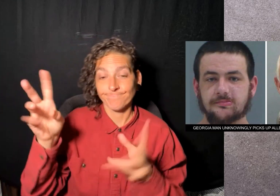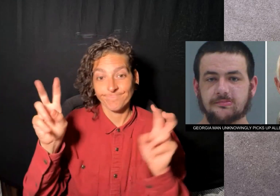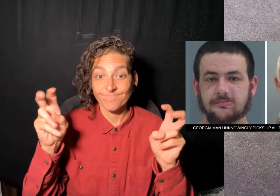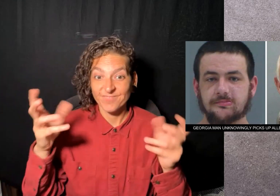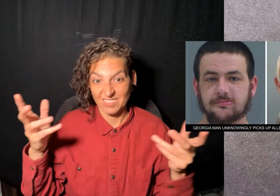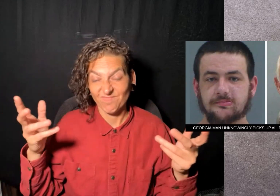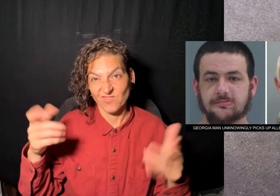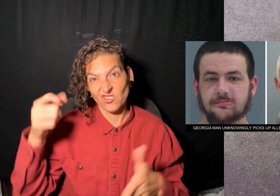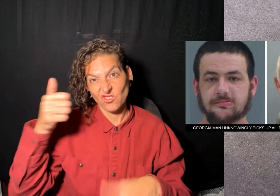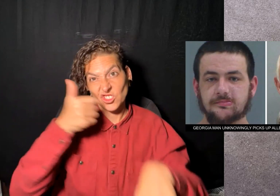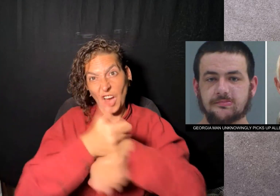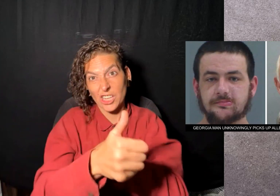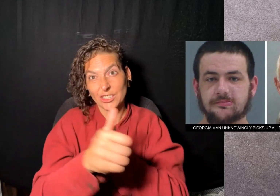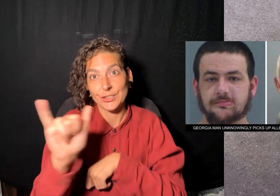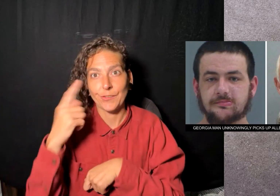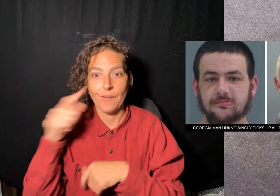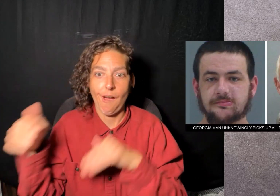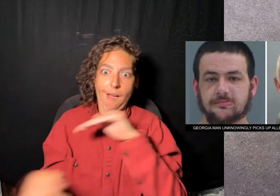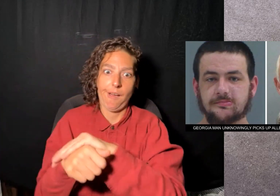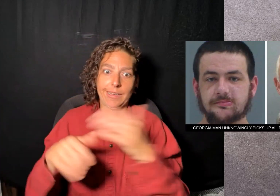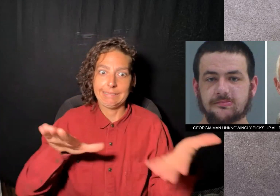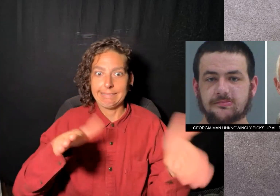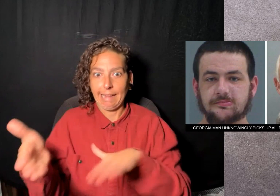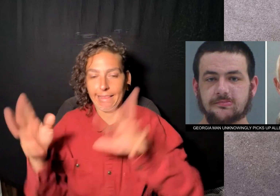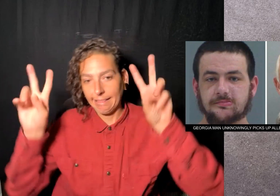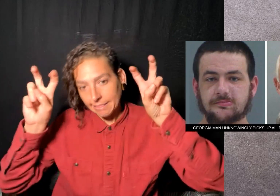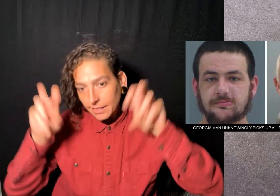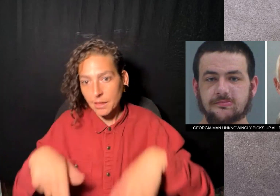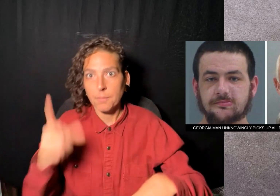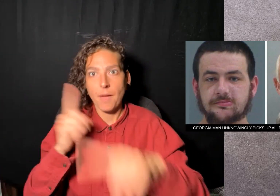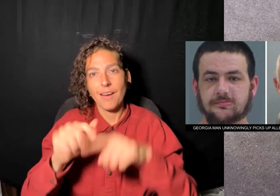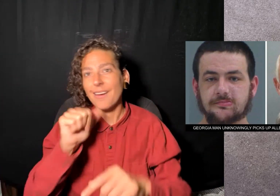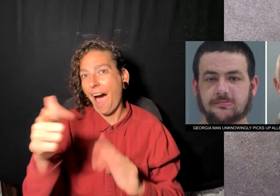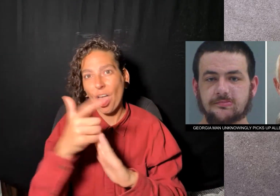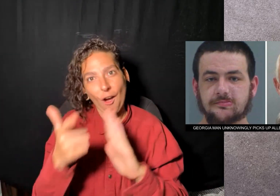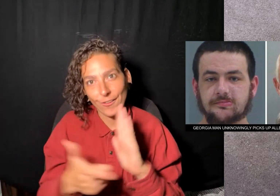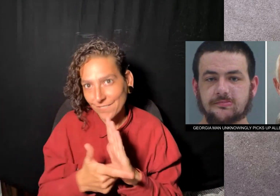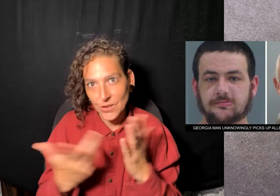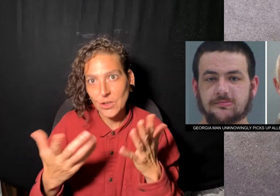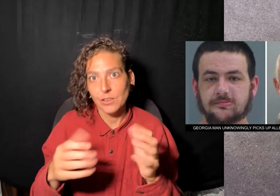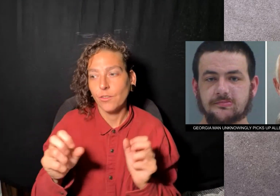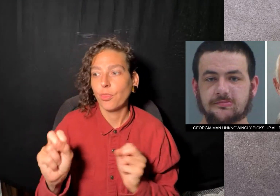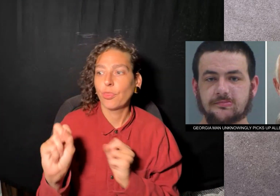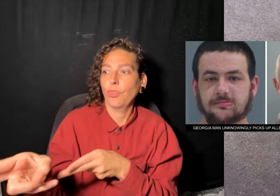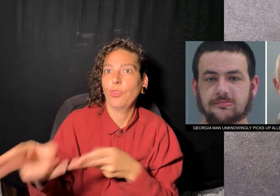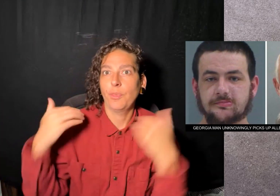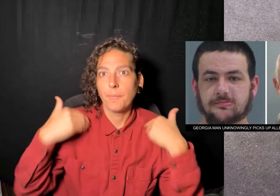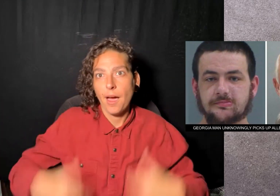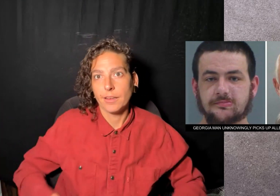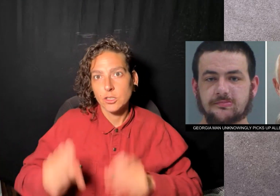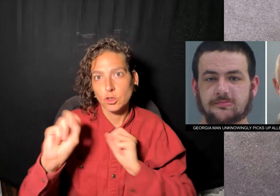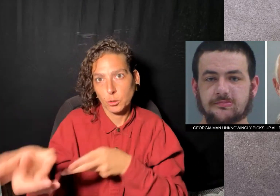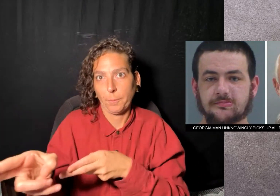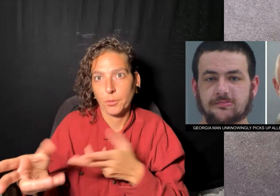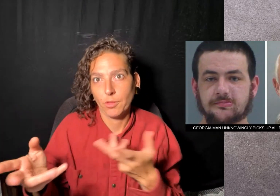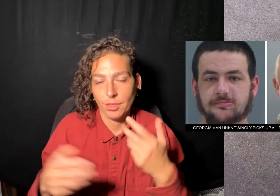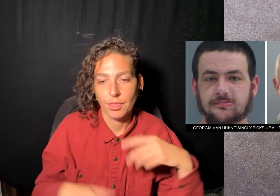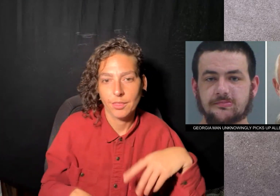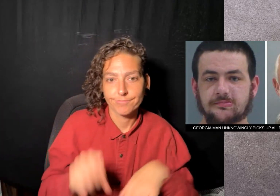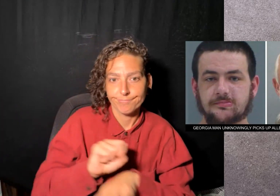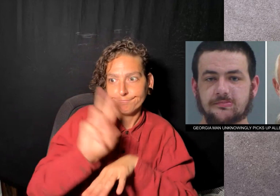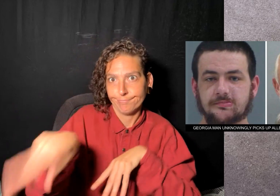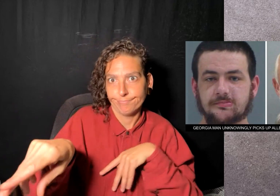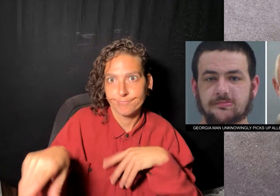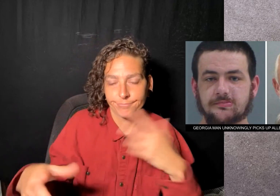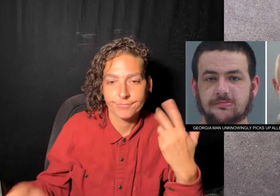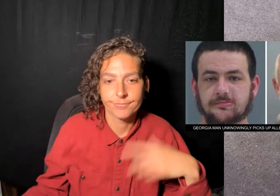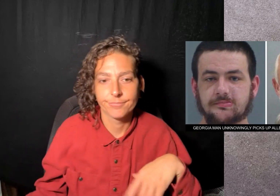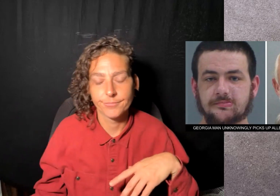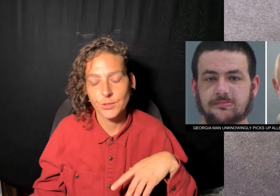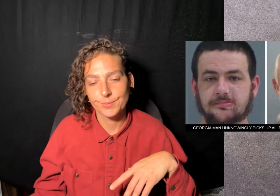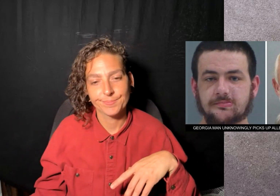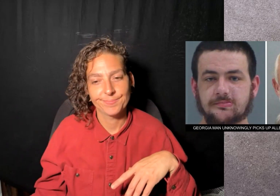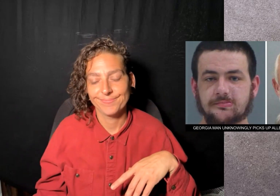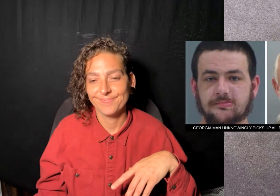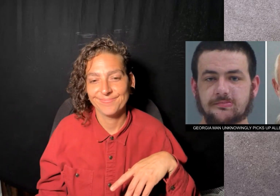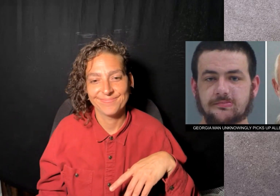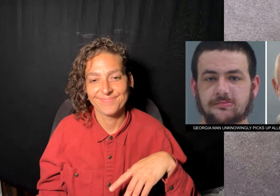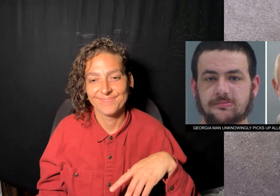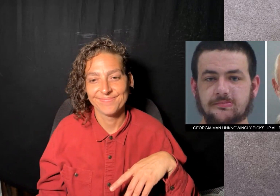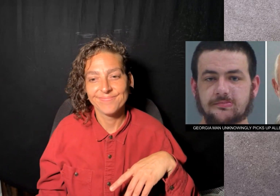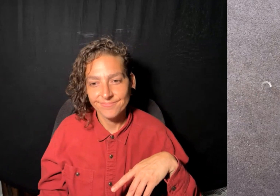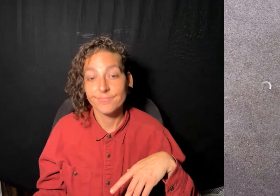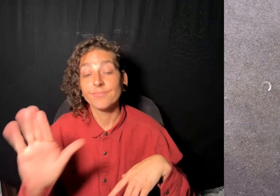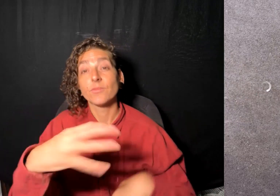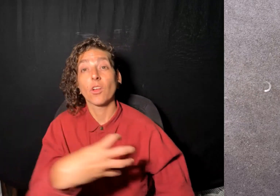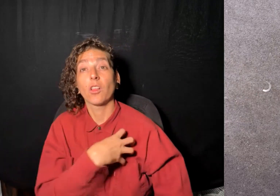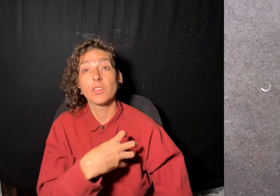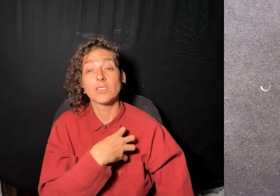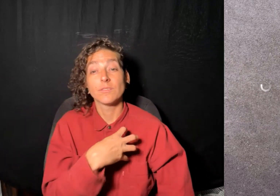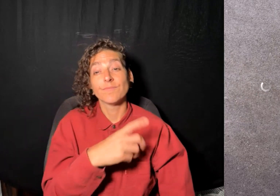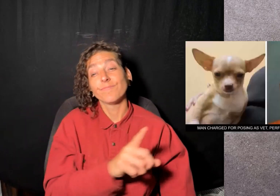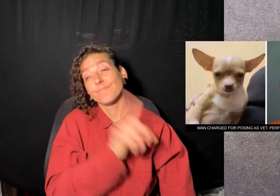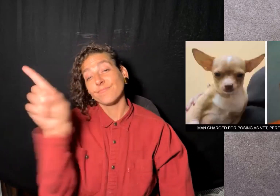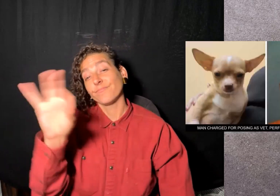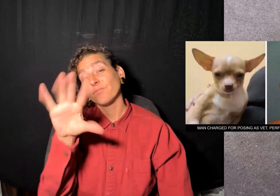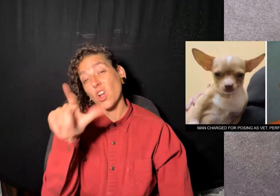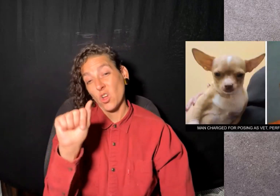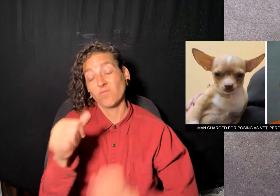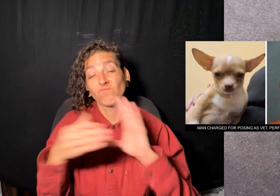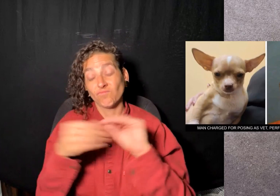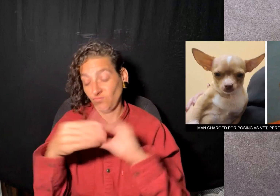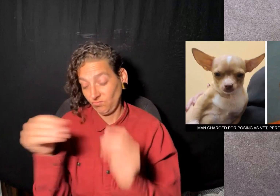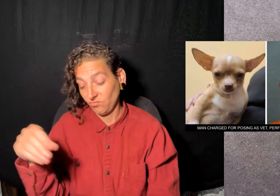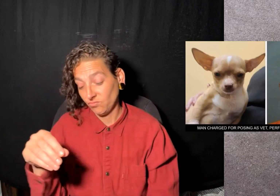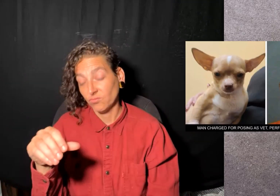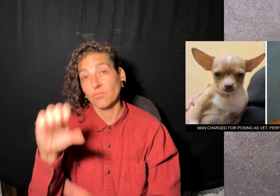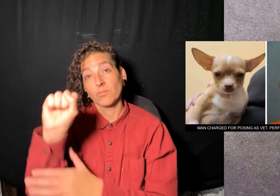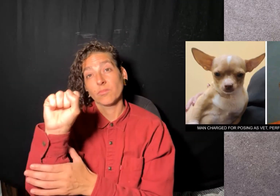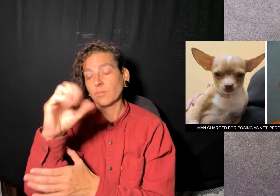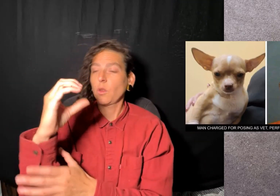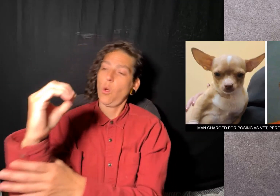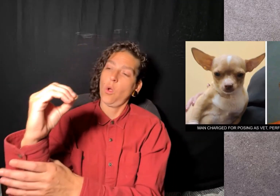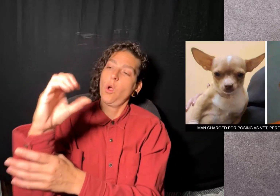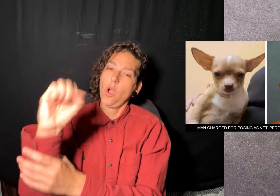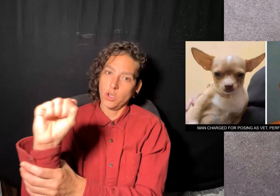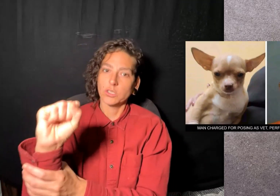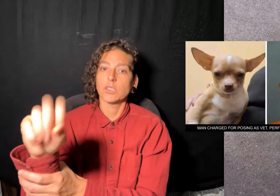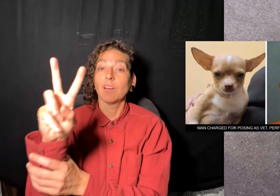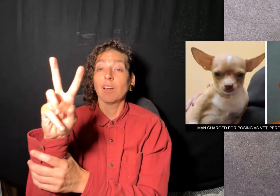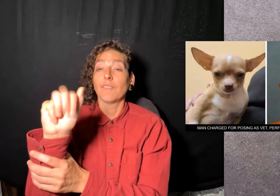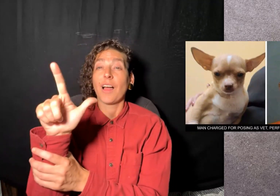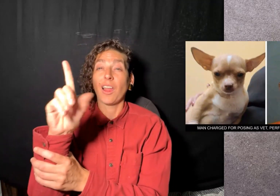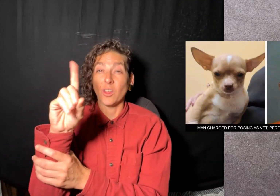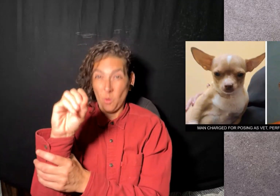with concealing a death and unlawful disposal of a body